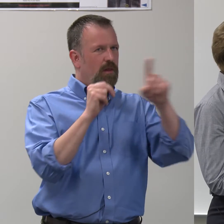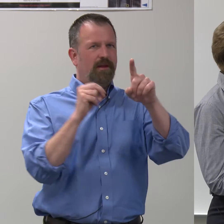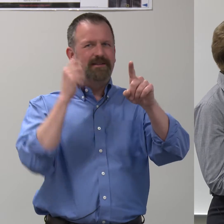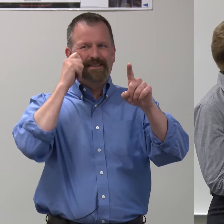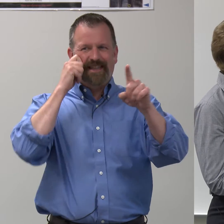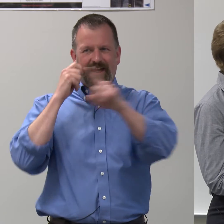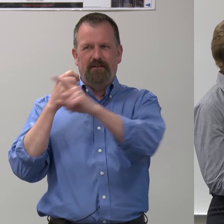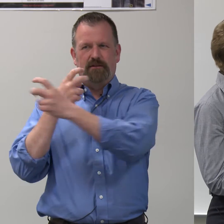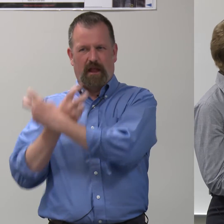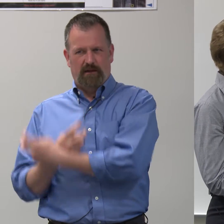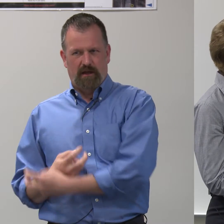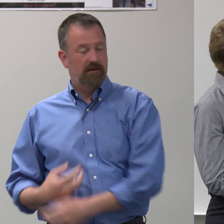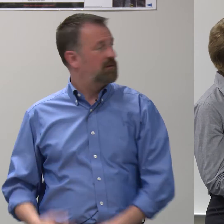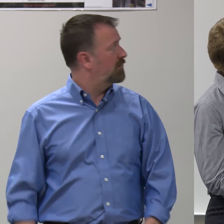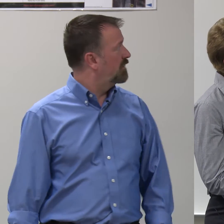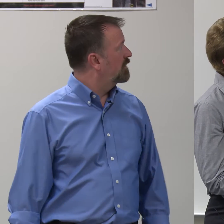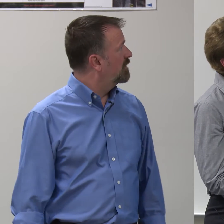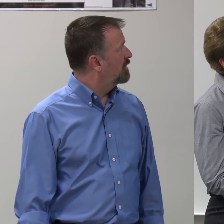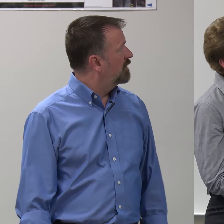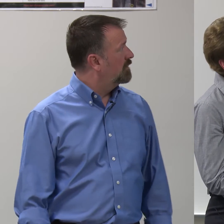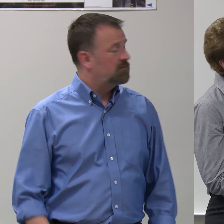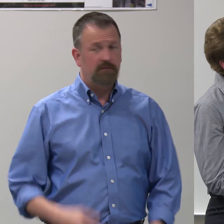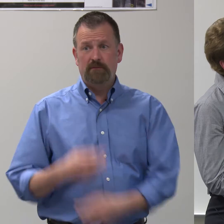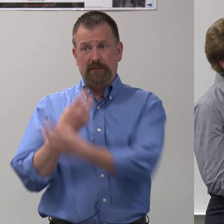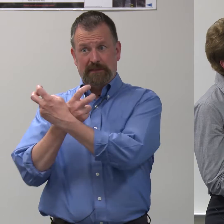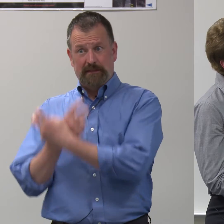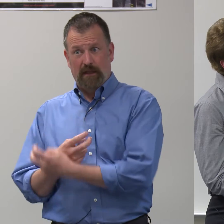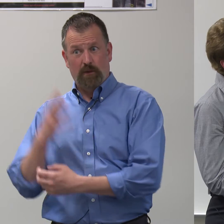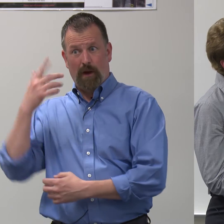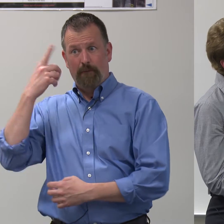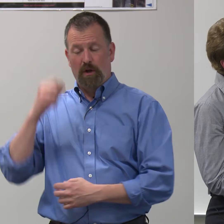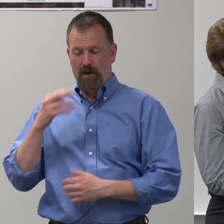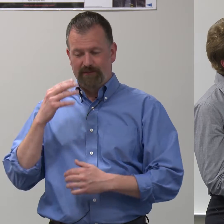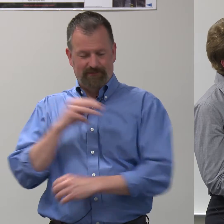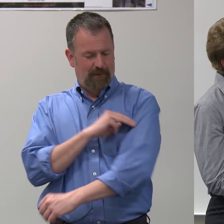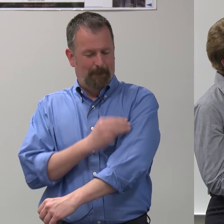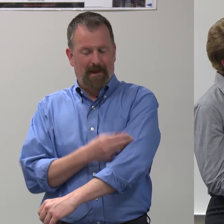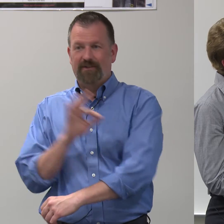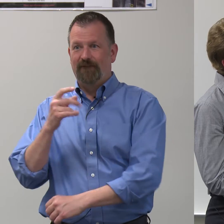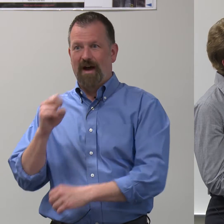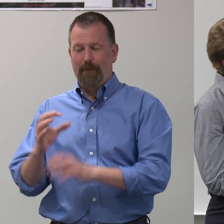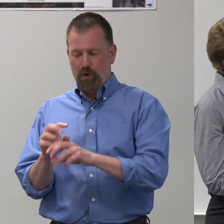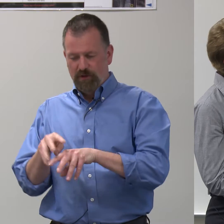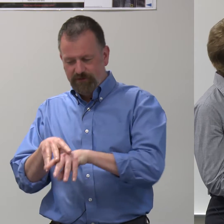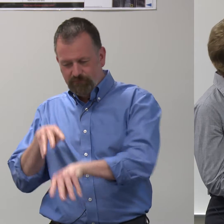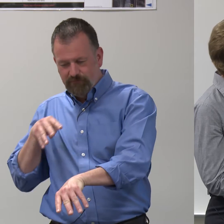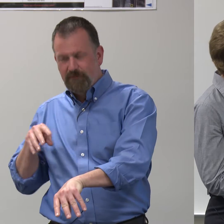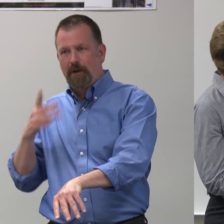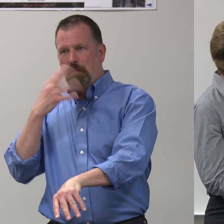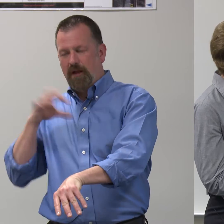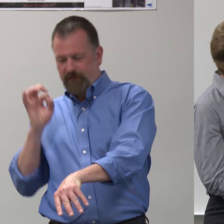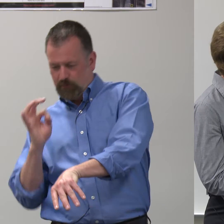and this is the skeleton because the blood vessels run along the muscle fiber, so they're these very long, straight things,